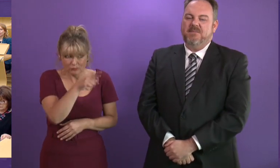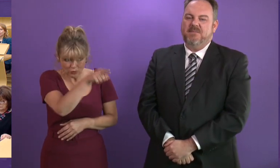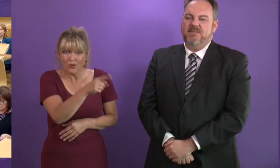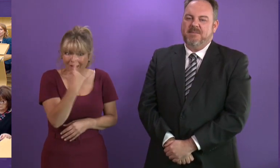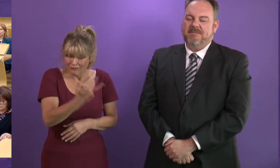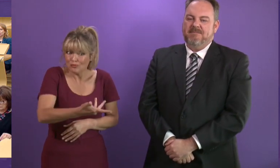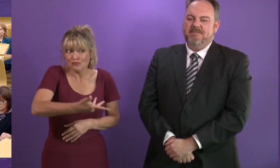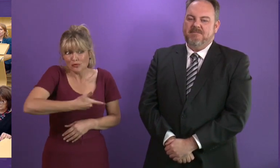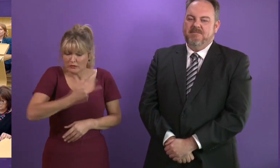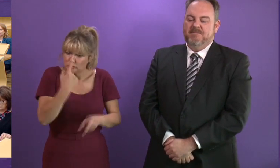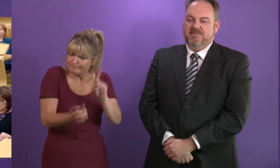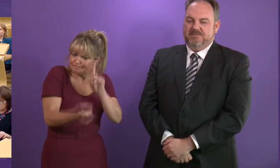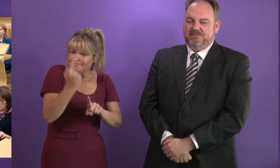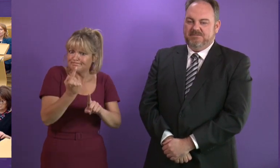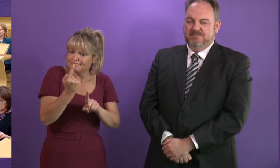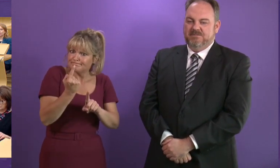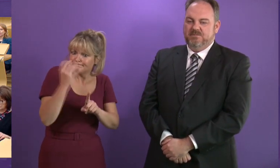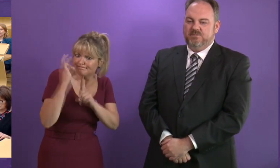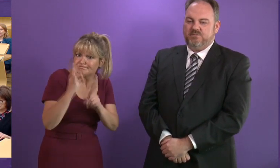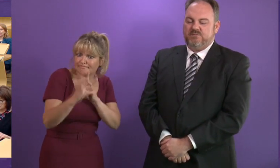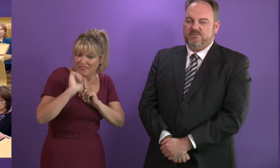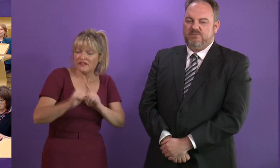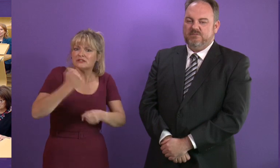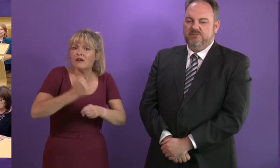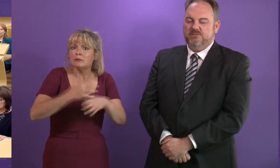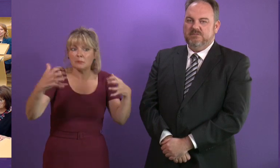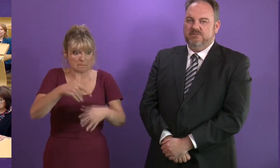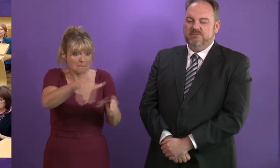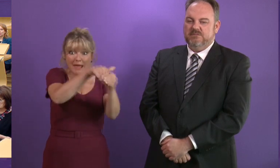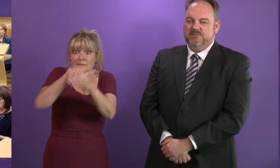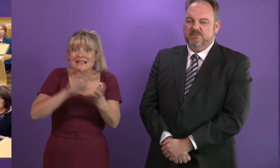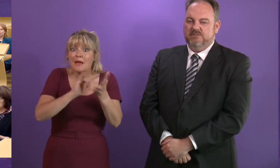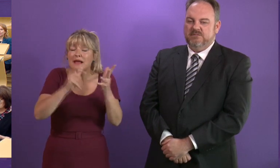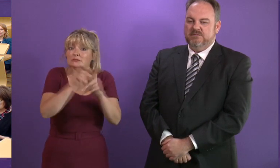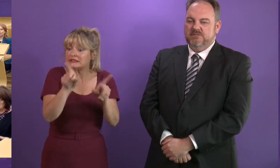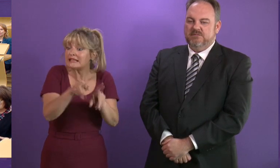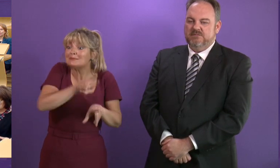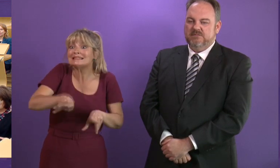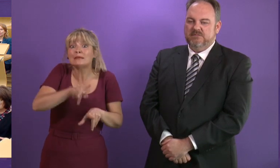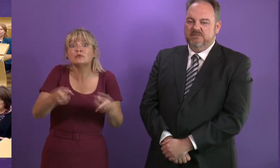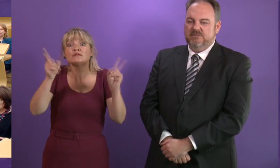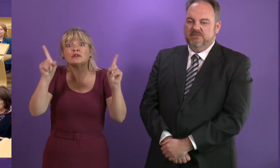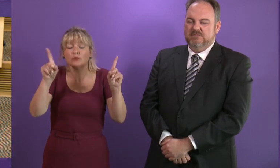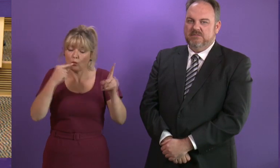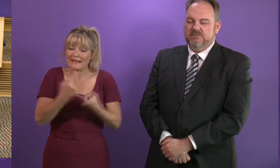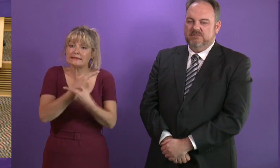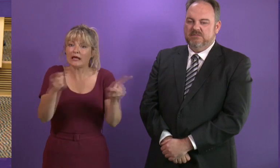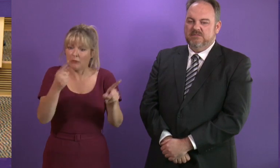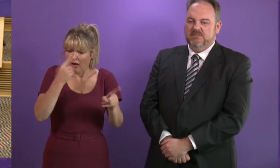right now, and members will be able to do that when the Deputy First Minister gives a statement later this afternoon. Of course, nobody is able to hold the Tory Government